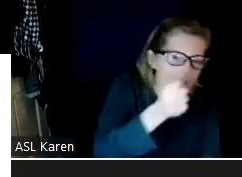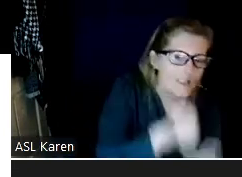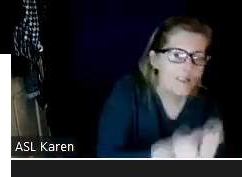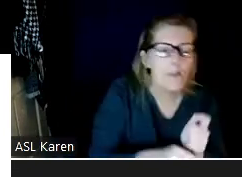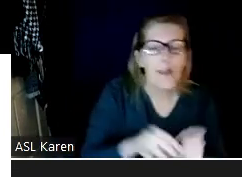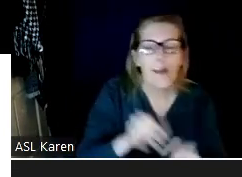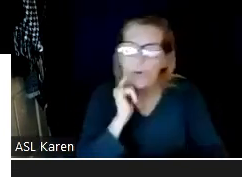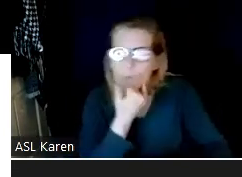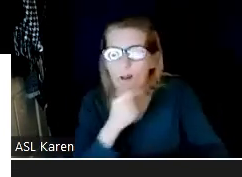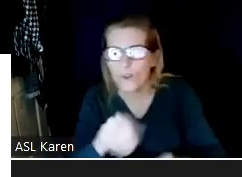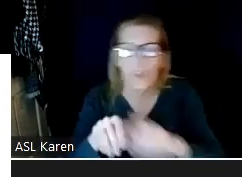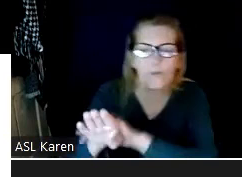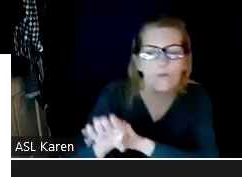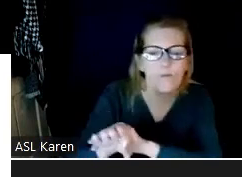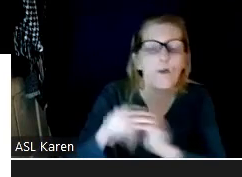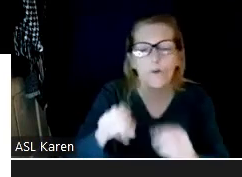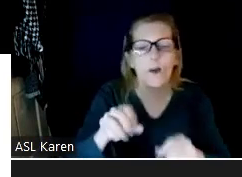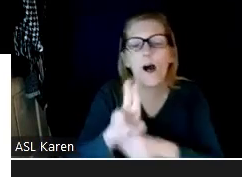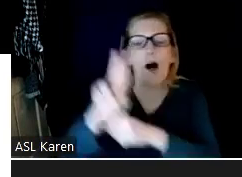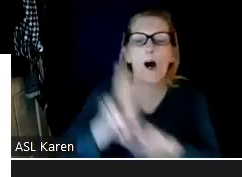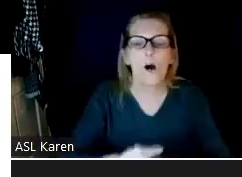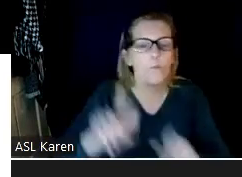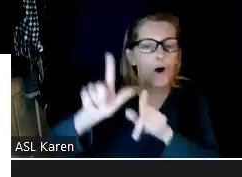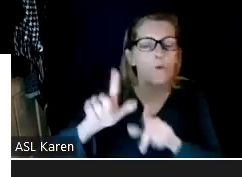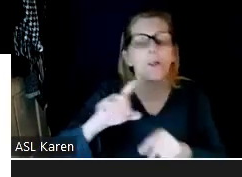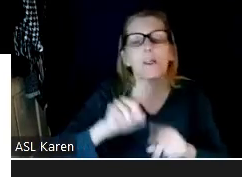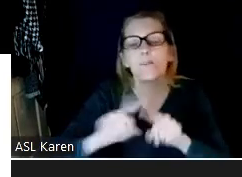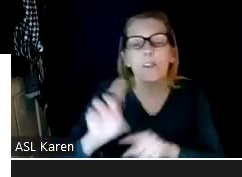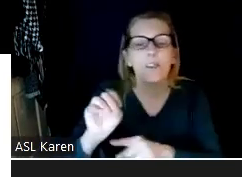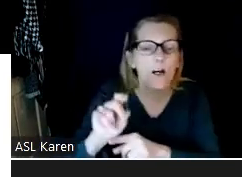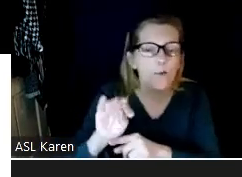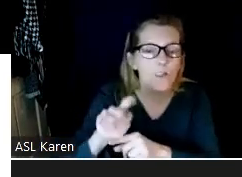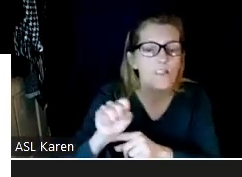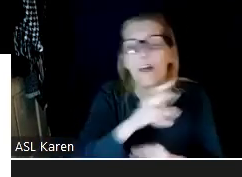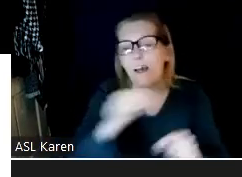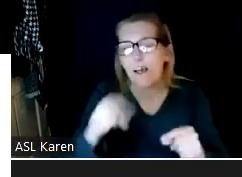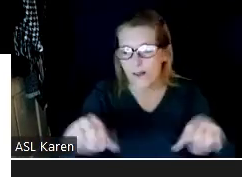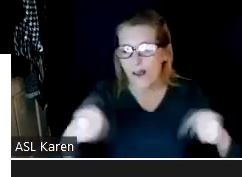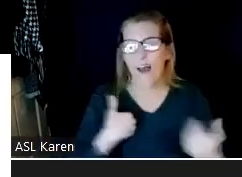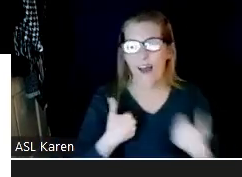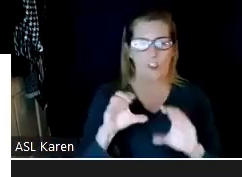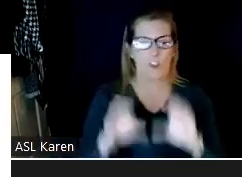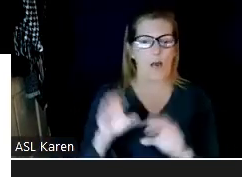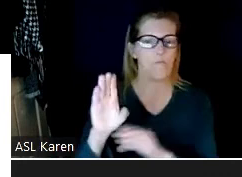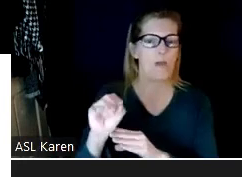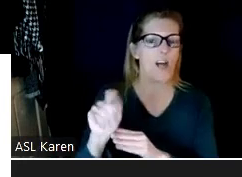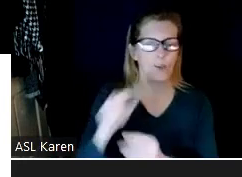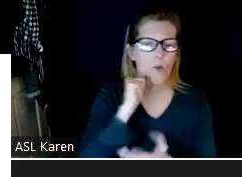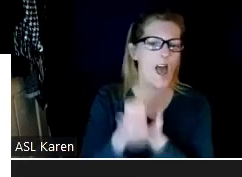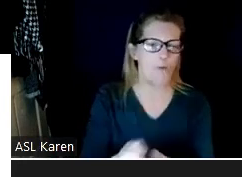you can submit that you could upload documents if needed, and it will also have a cat box, to be able to help you.